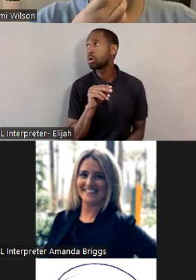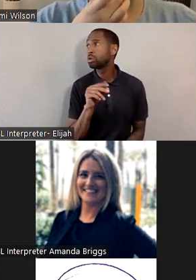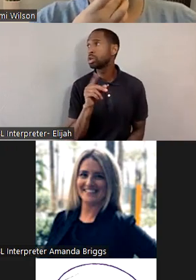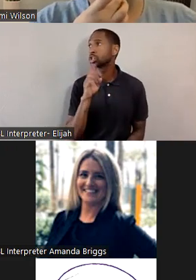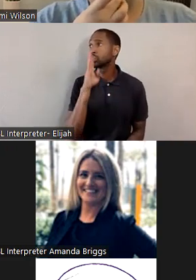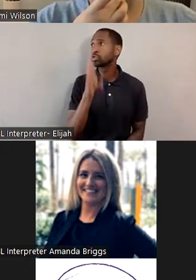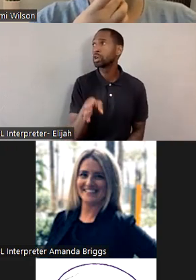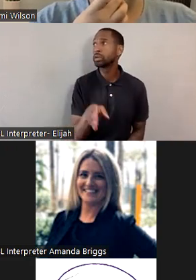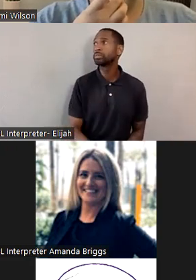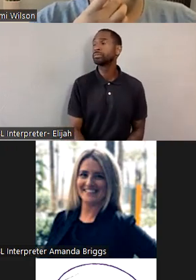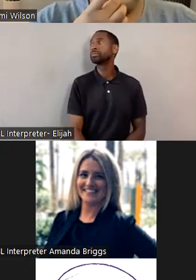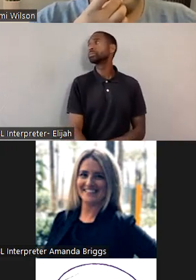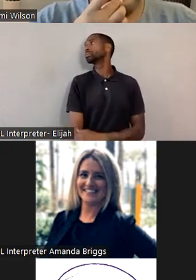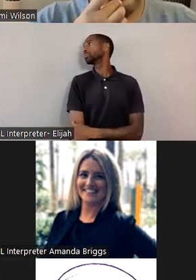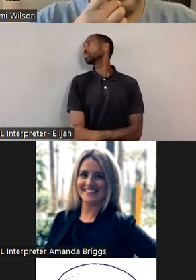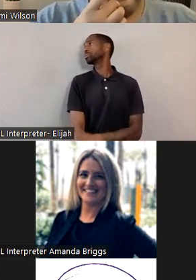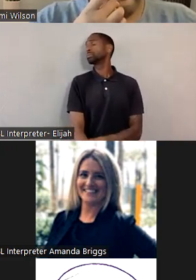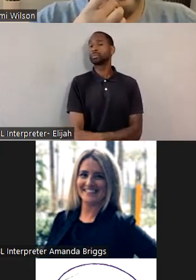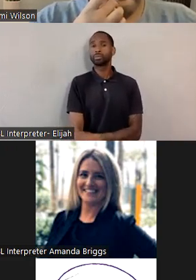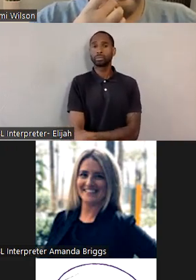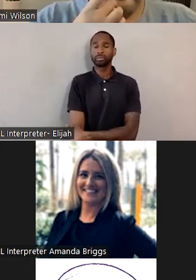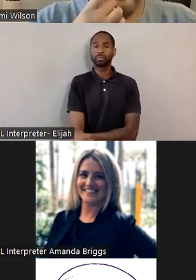(Jami) Yeah, I think it'd be helpful for people to see.